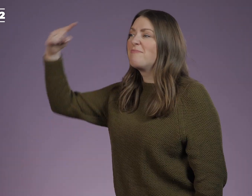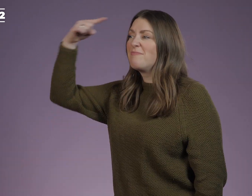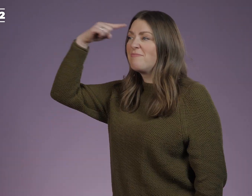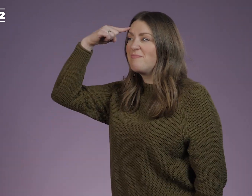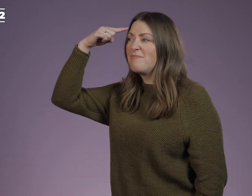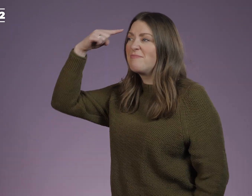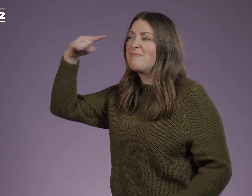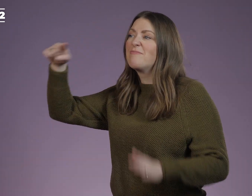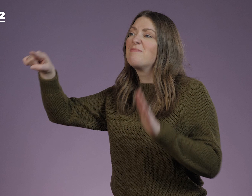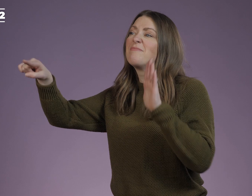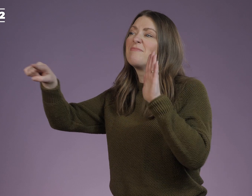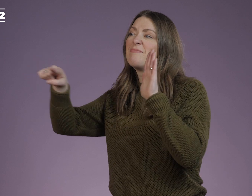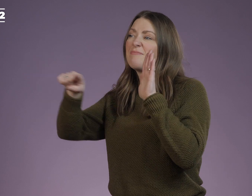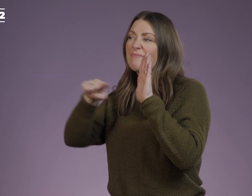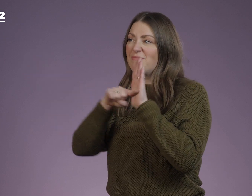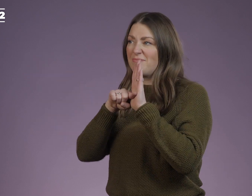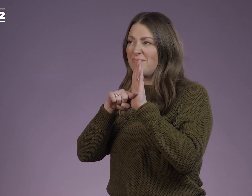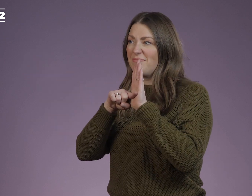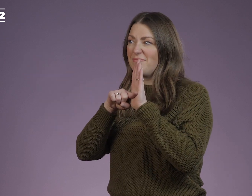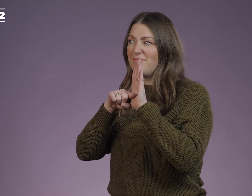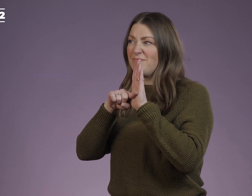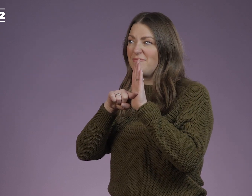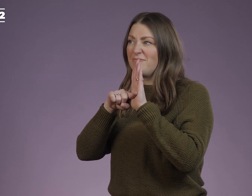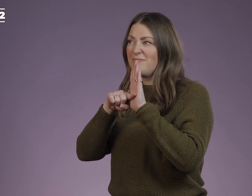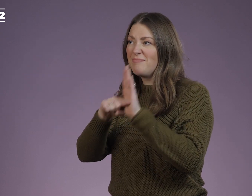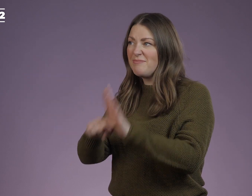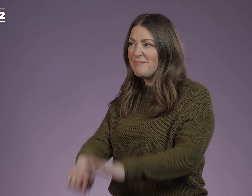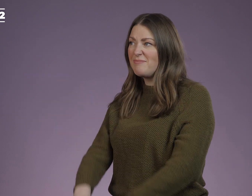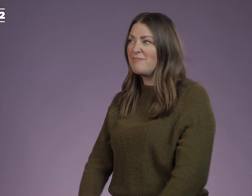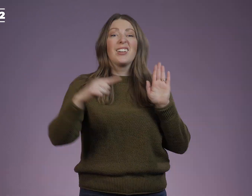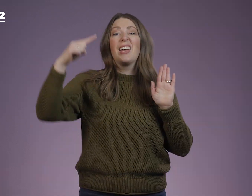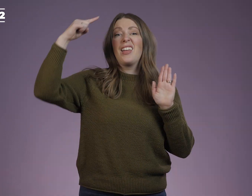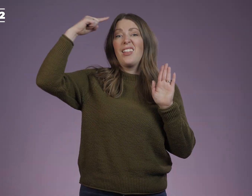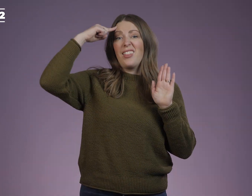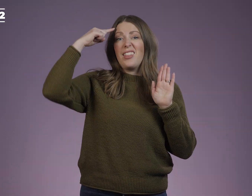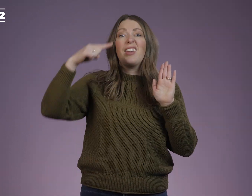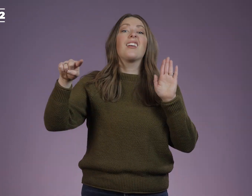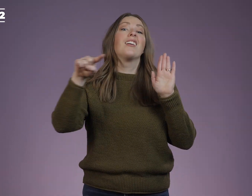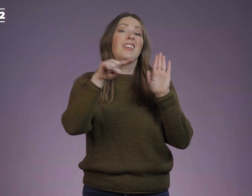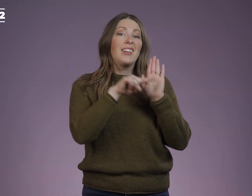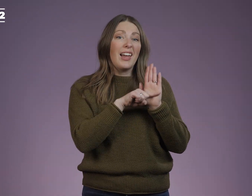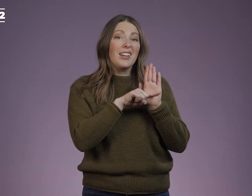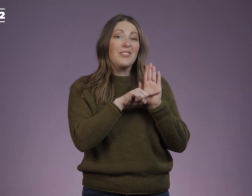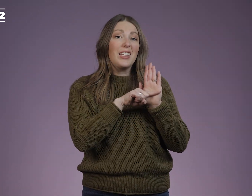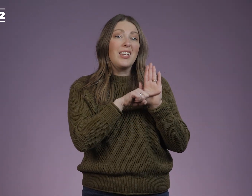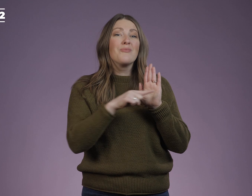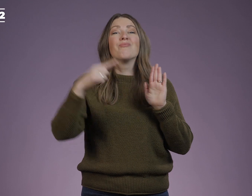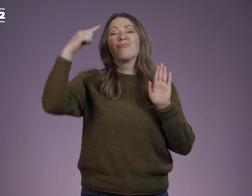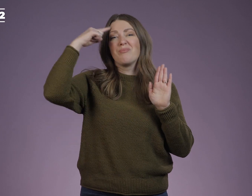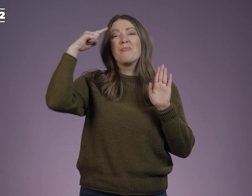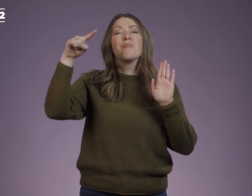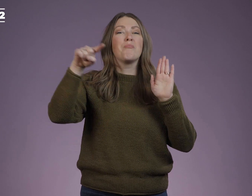the sign think and then the sign negative. Think negatively.